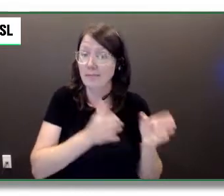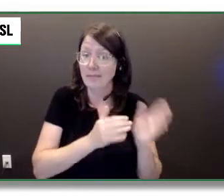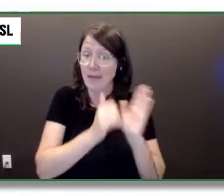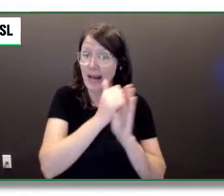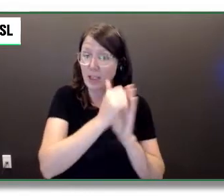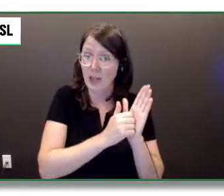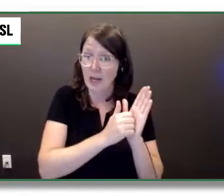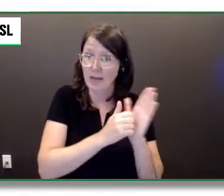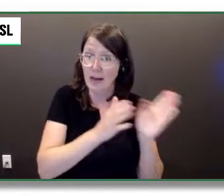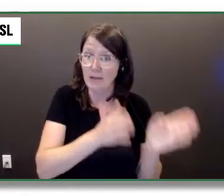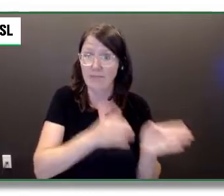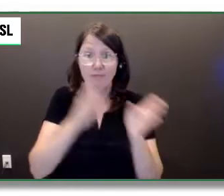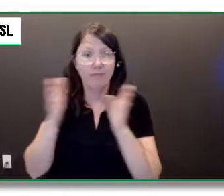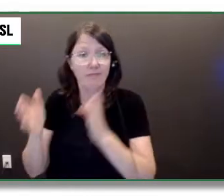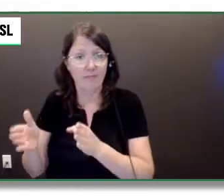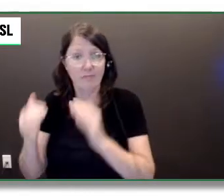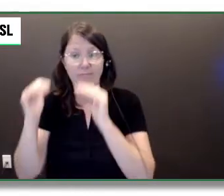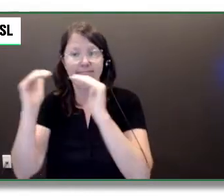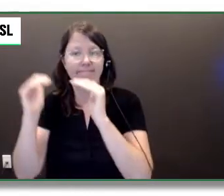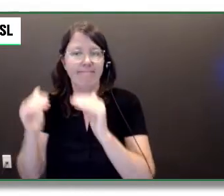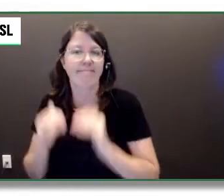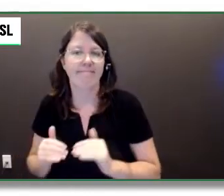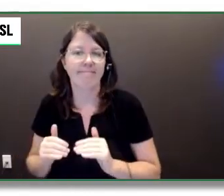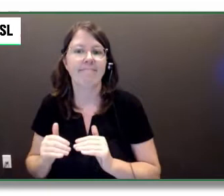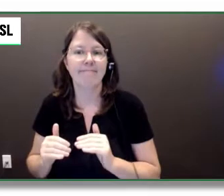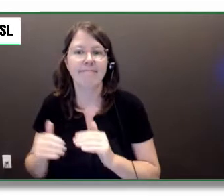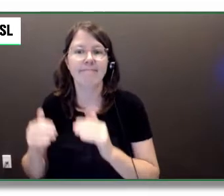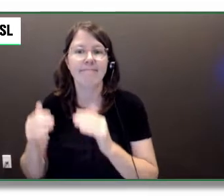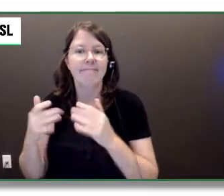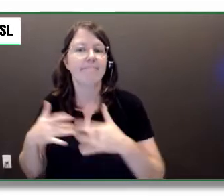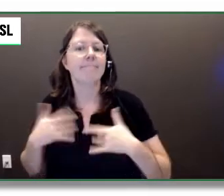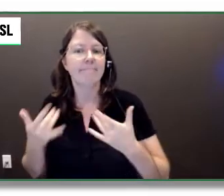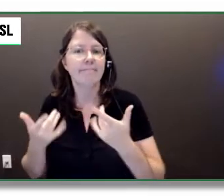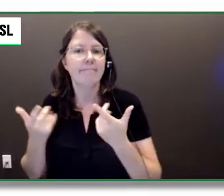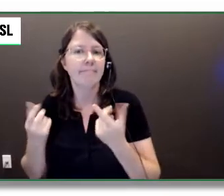introduction which has included the access statement now the agenda then I